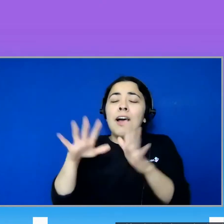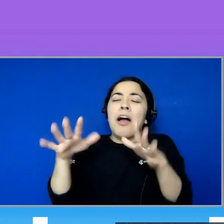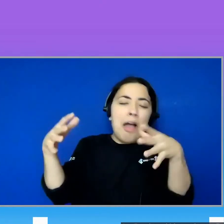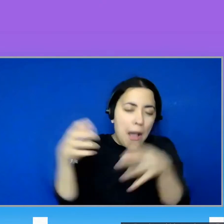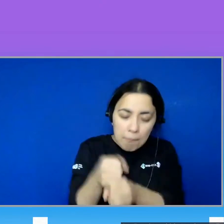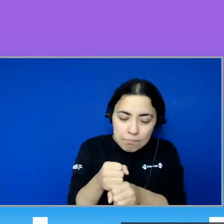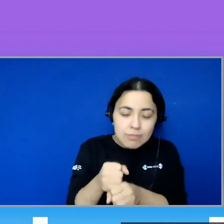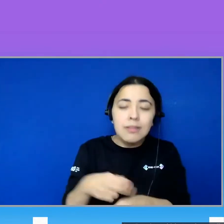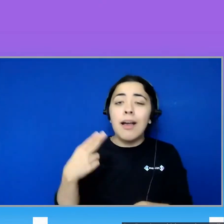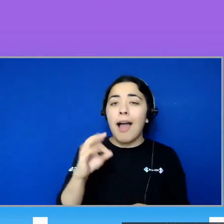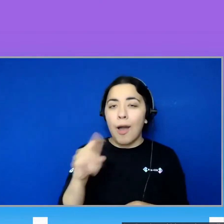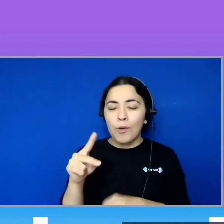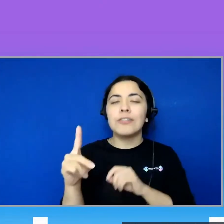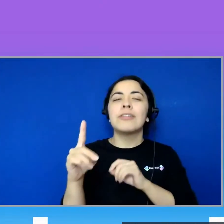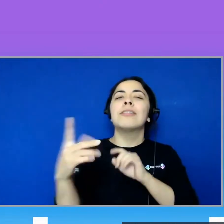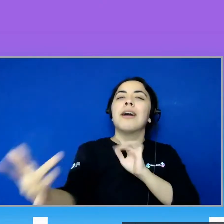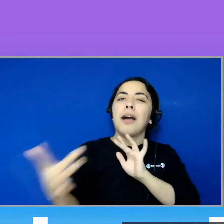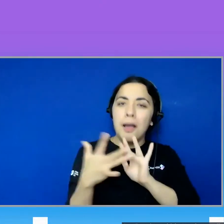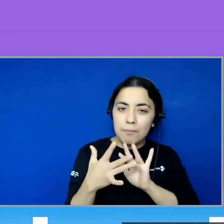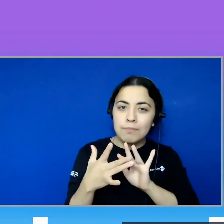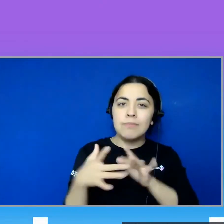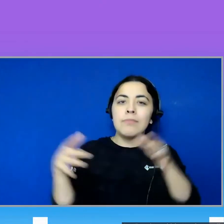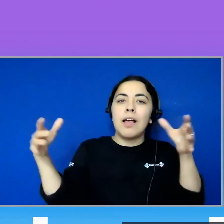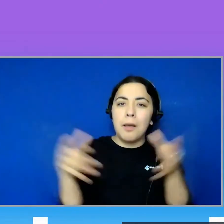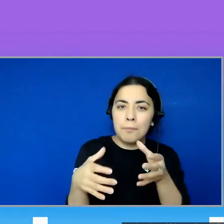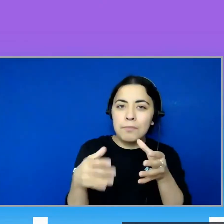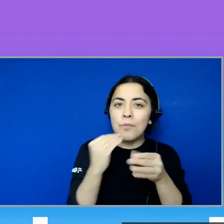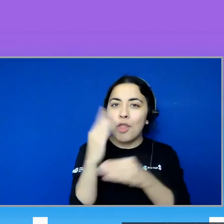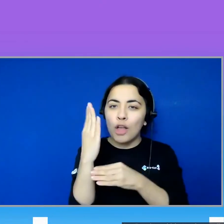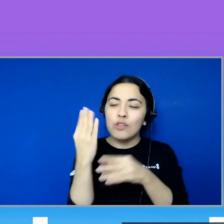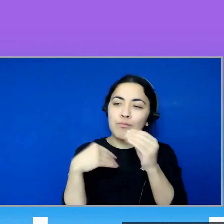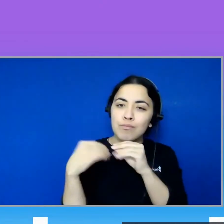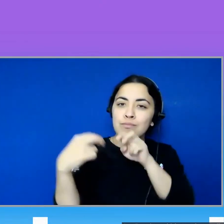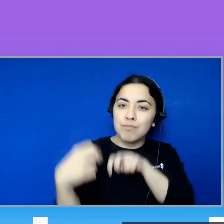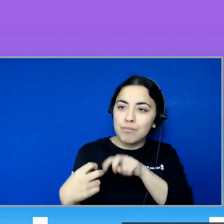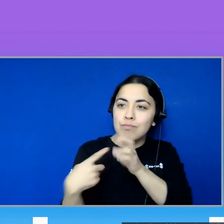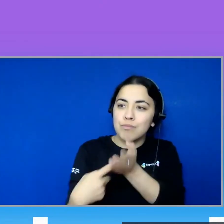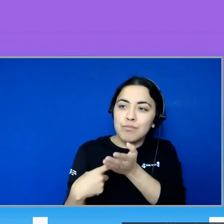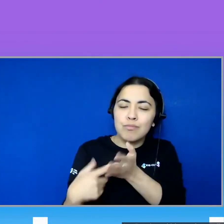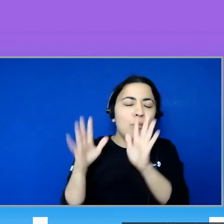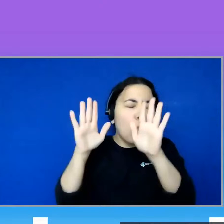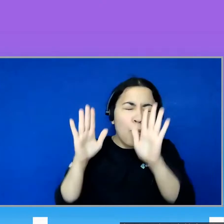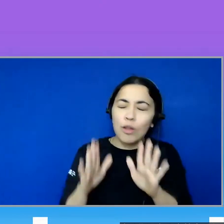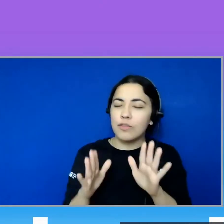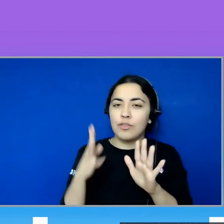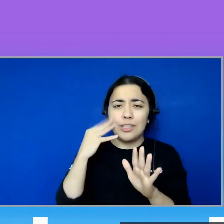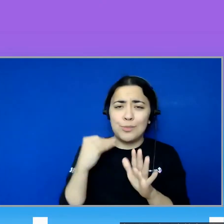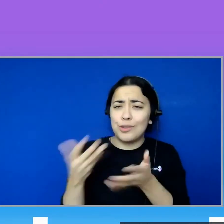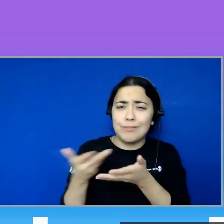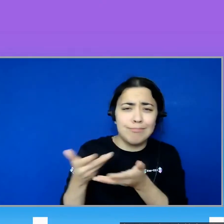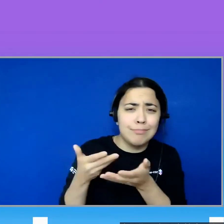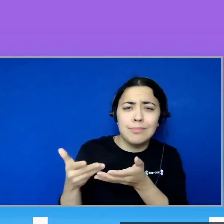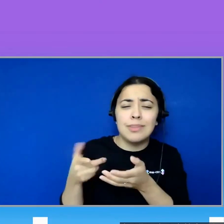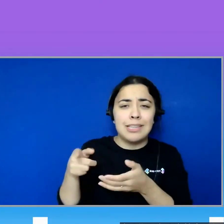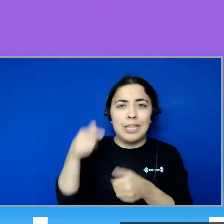hold of us. We met over lunch and had a really kind of